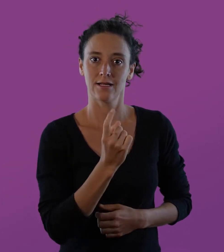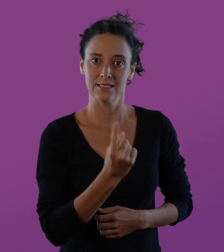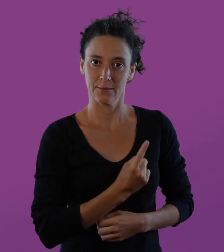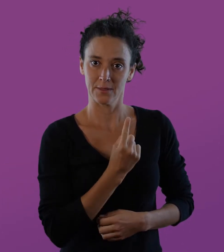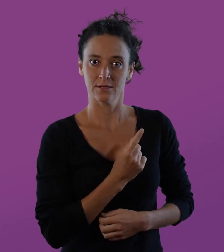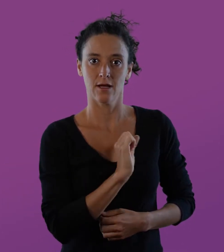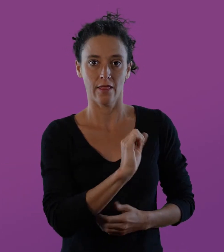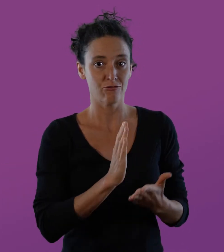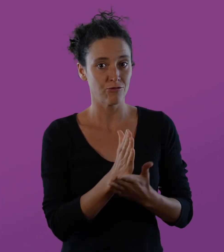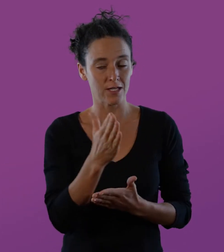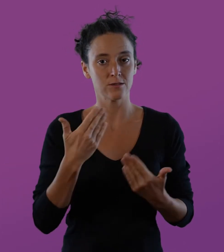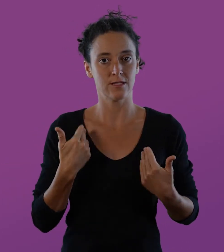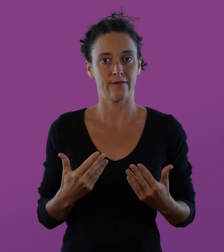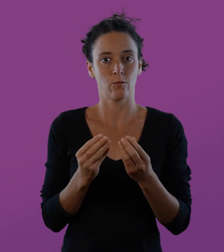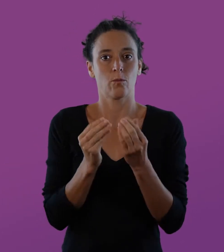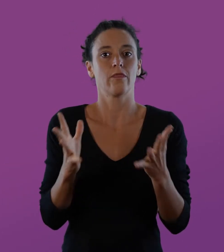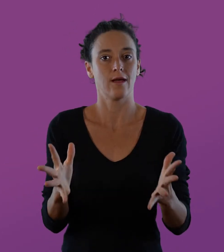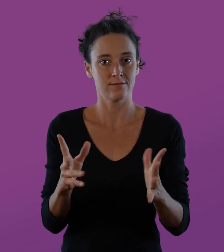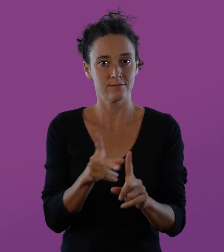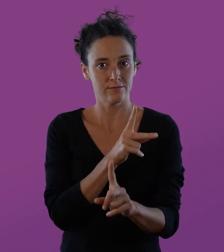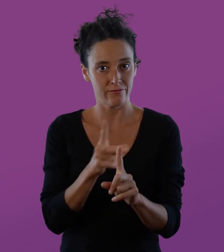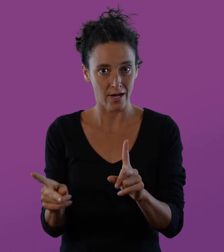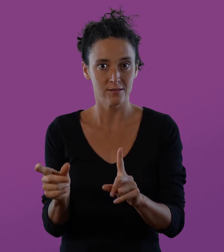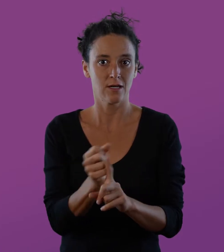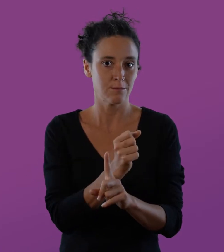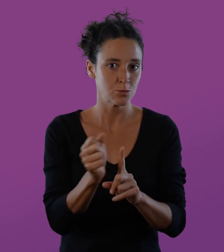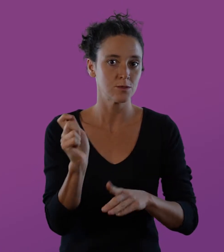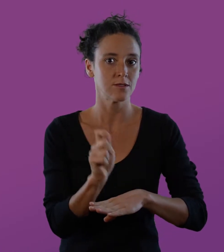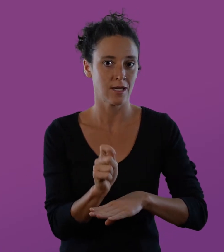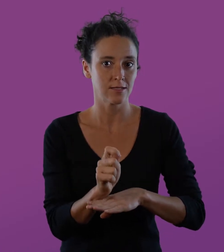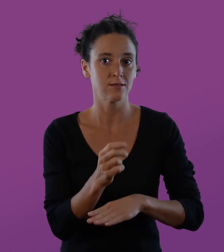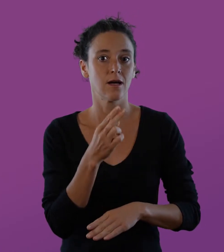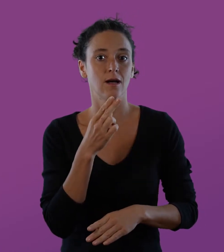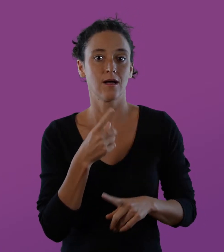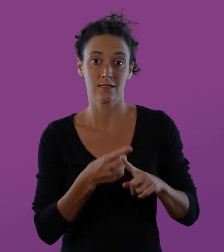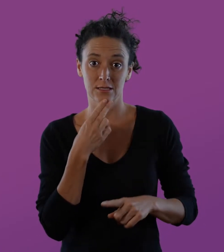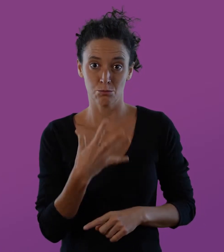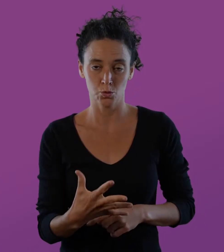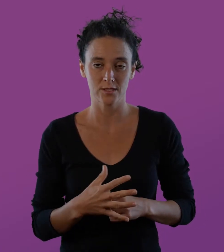disability and their right to live free from violence, abuse, neglect and exploitation.